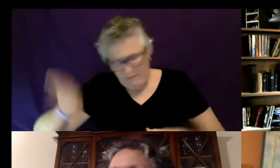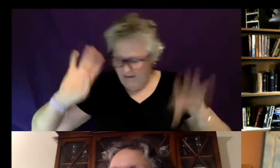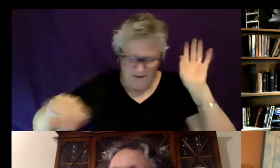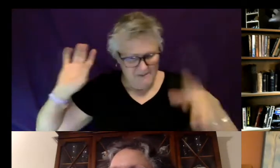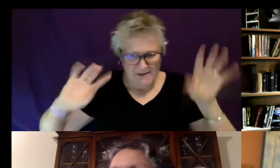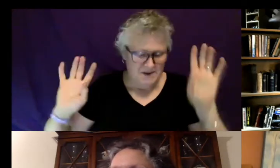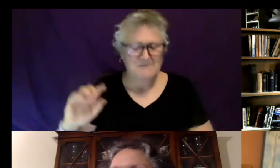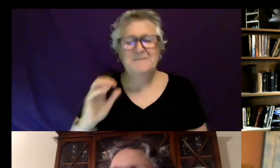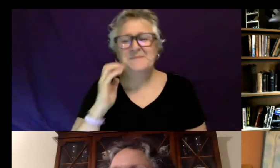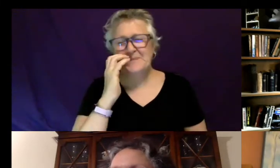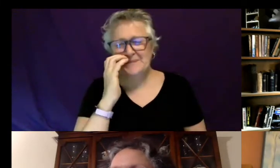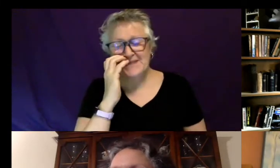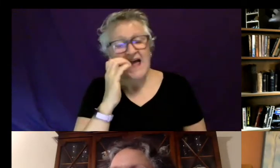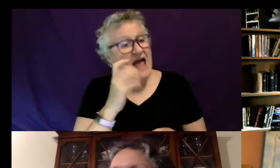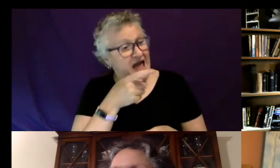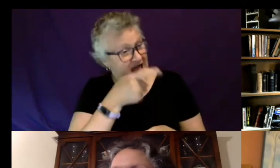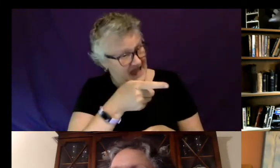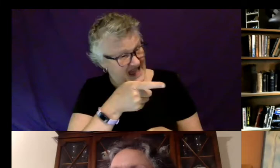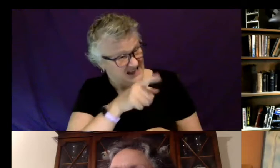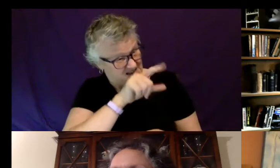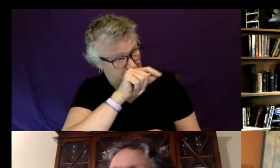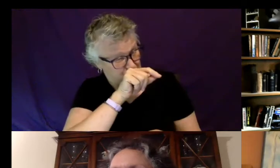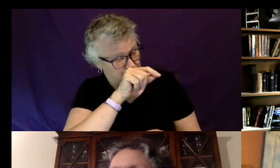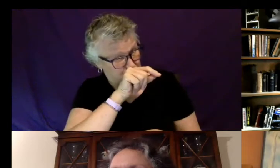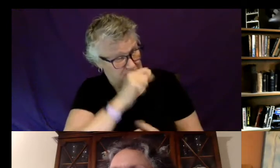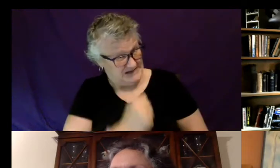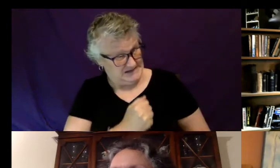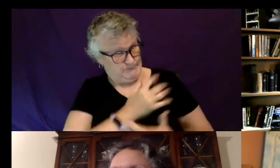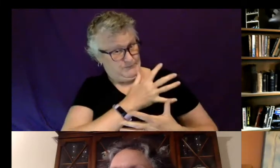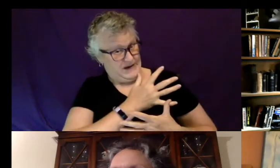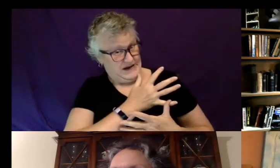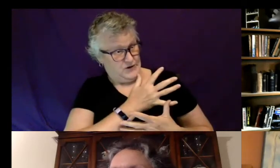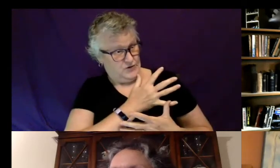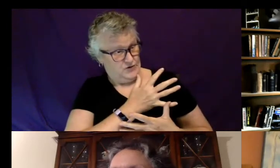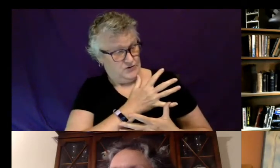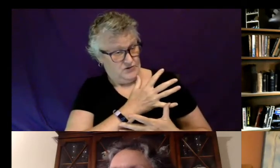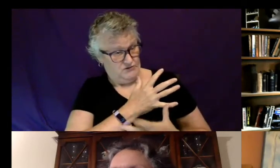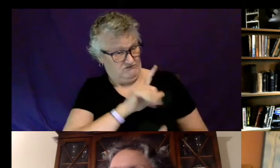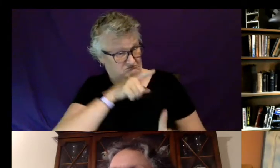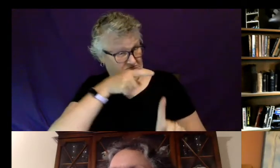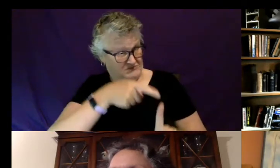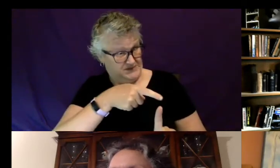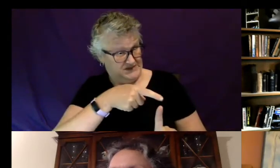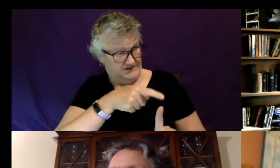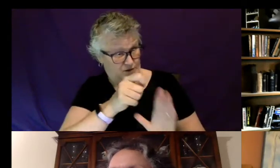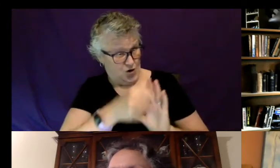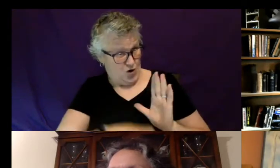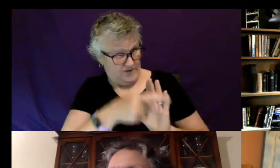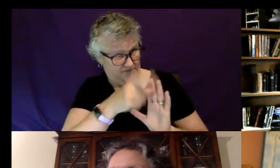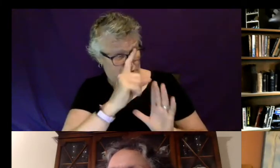Uh well, I do-- I do make a a bunch of birds-- we, we um, we have another rescue bird